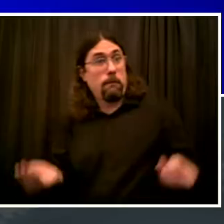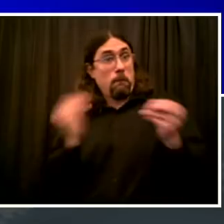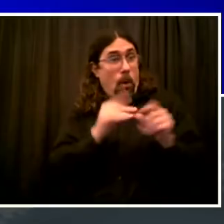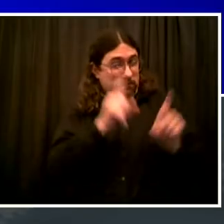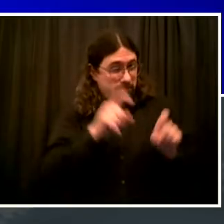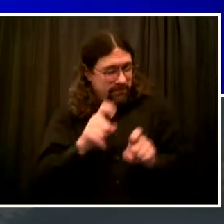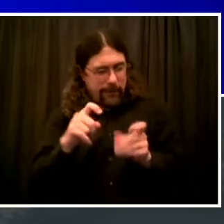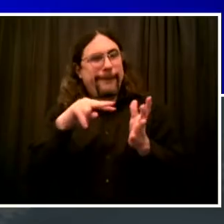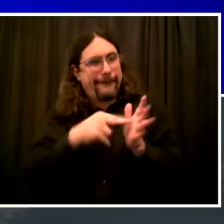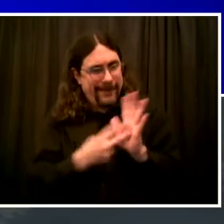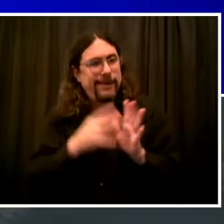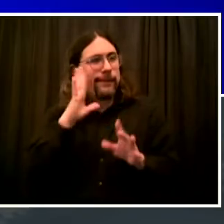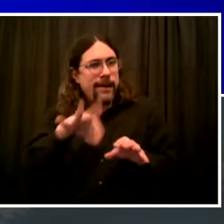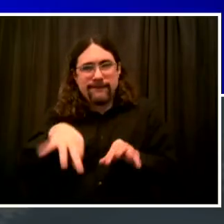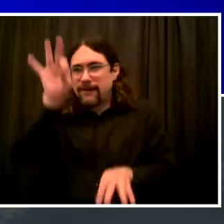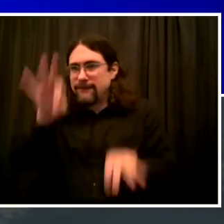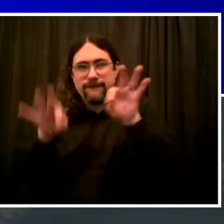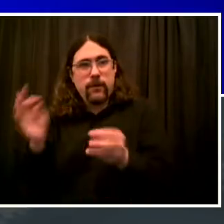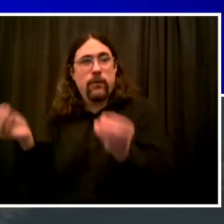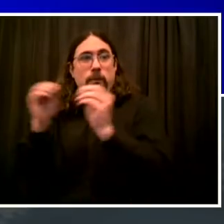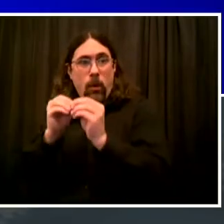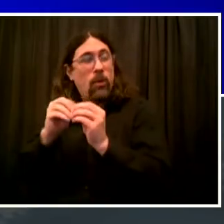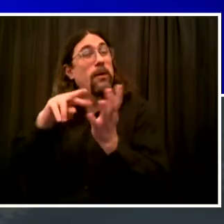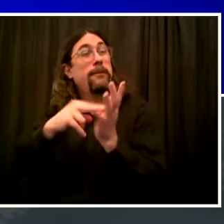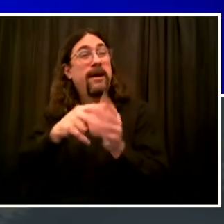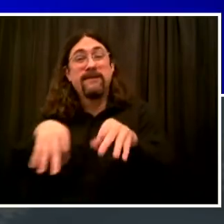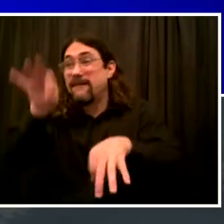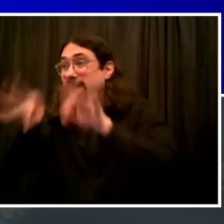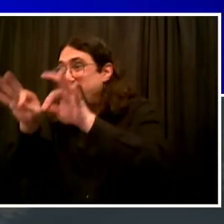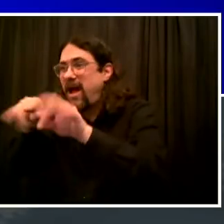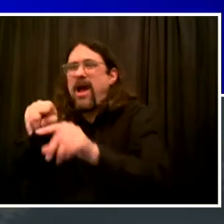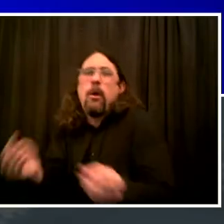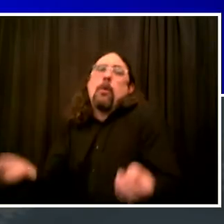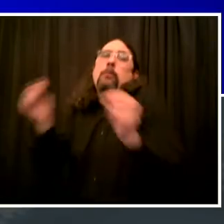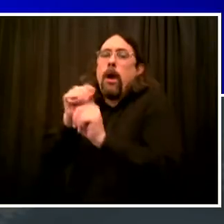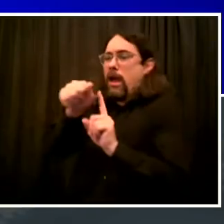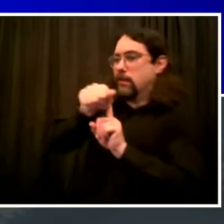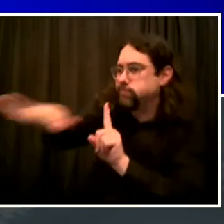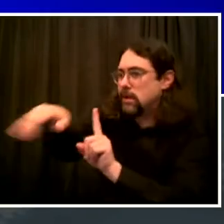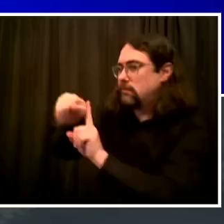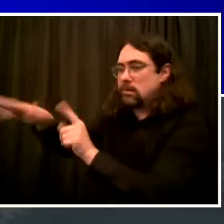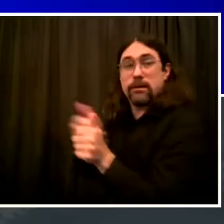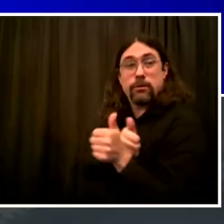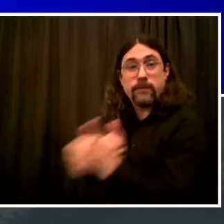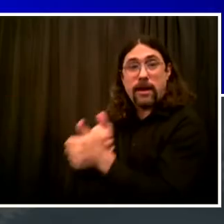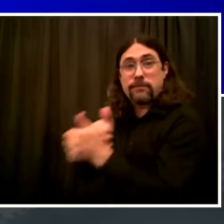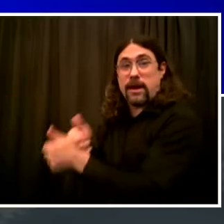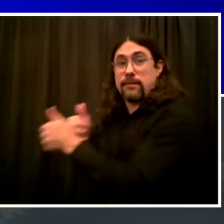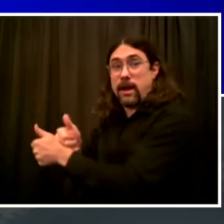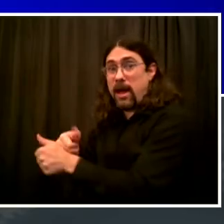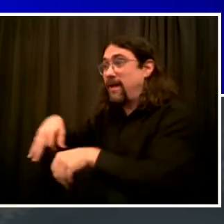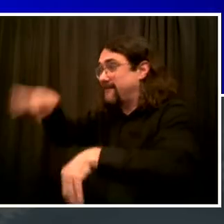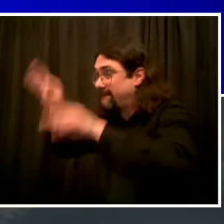AVAILABLE TO THEM. WE WELCOME MORE AND MORE PEOPLE INTO THIS.